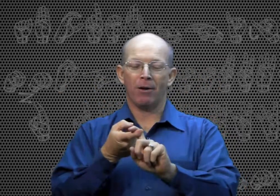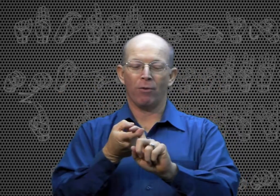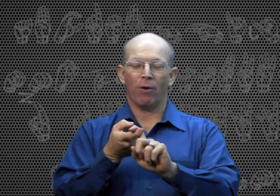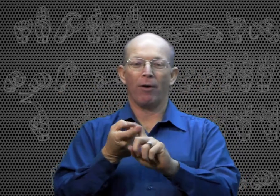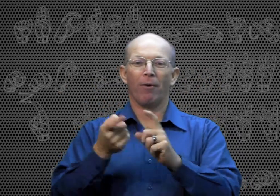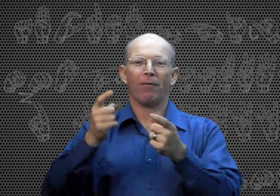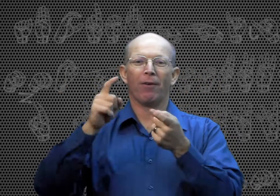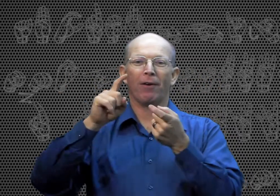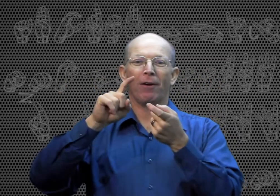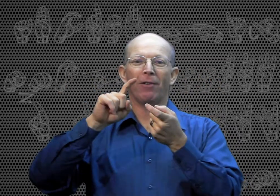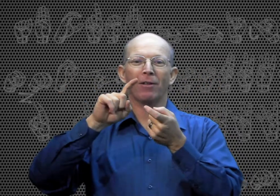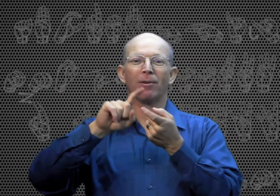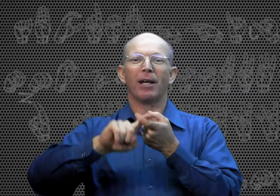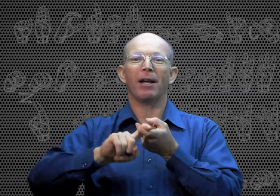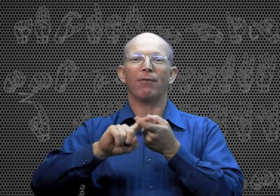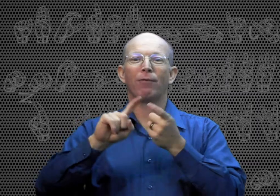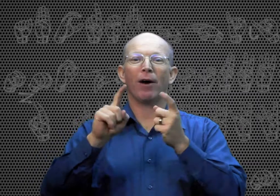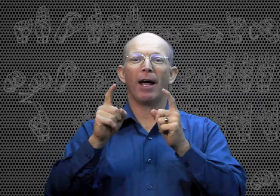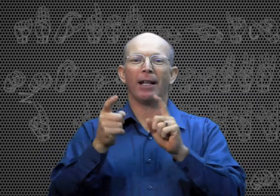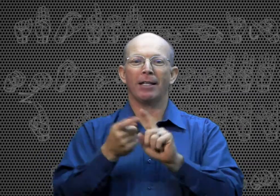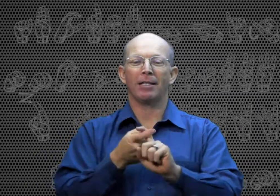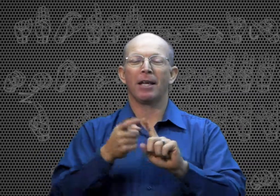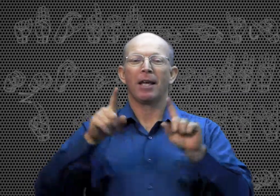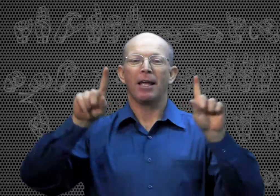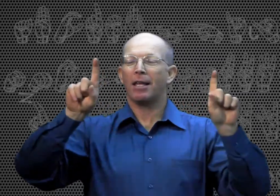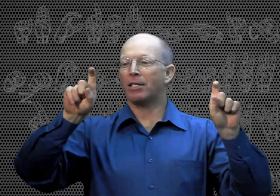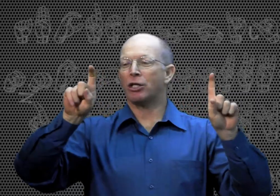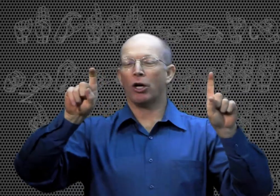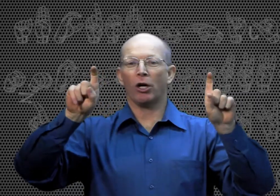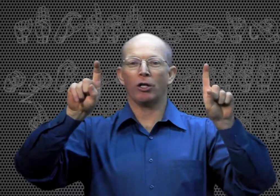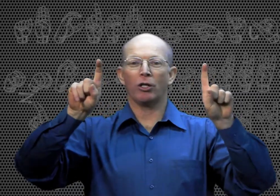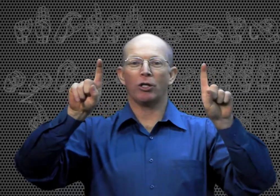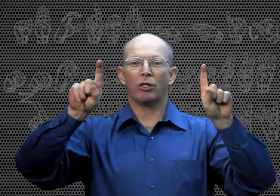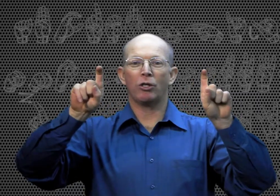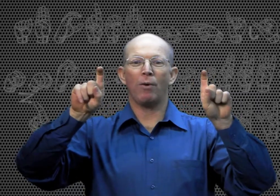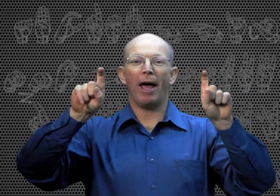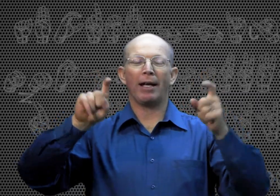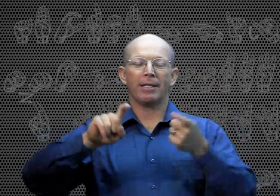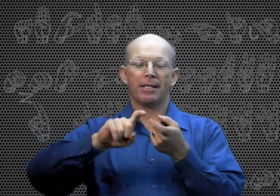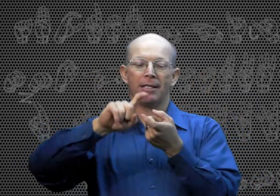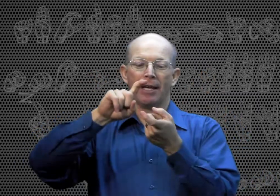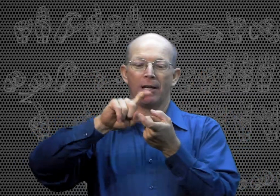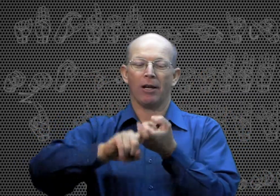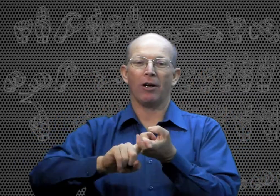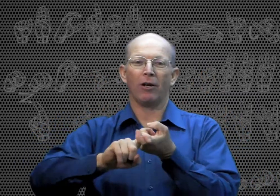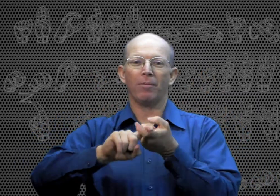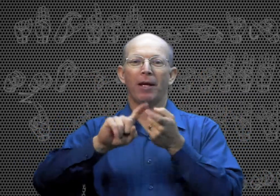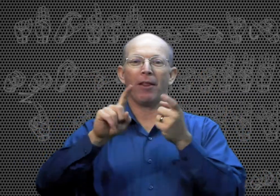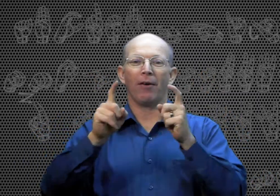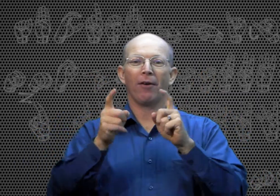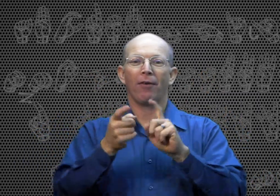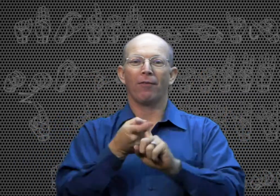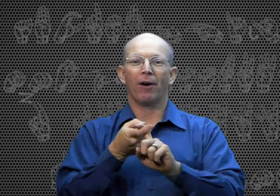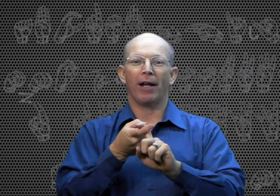I don’t know that we’ve learned this one yet. FRIENDS. This is your two Xes and you are going to hook them together.